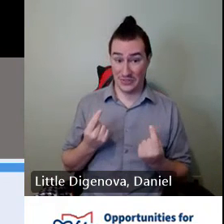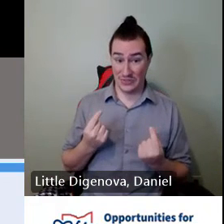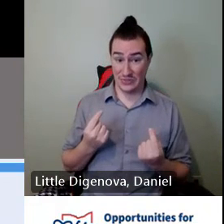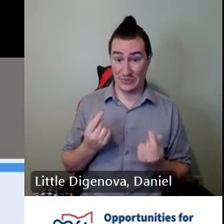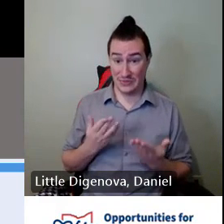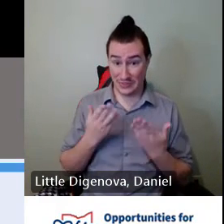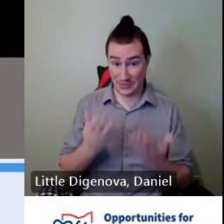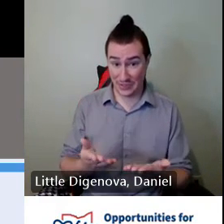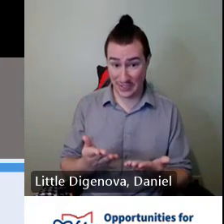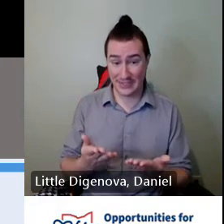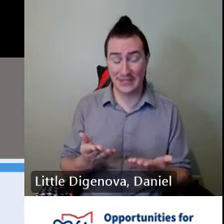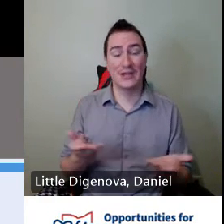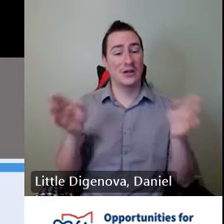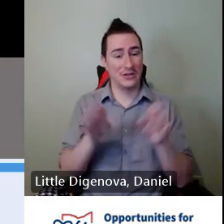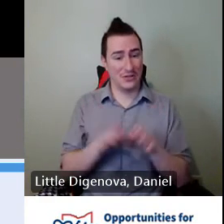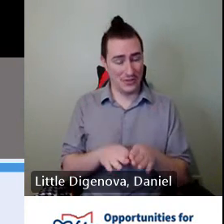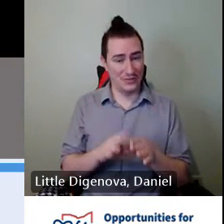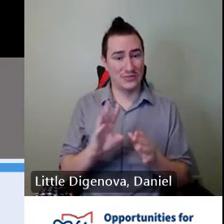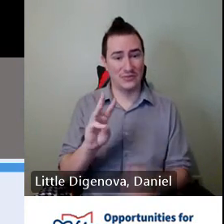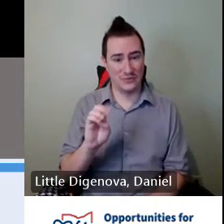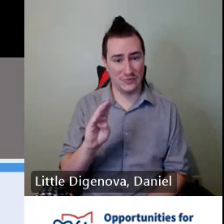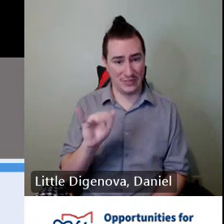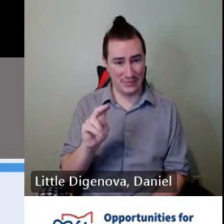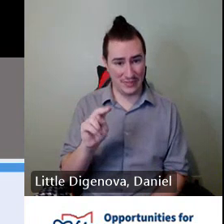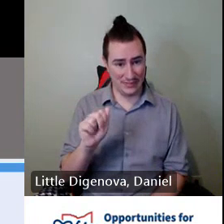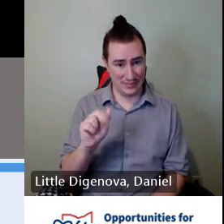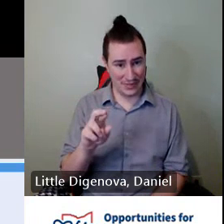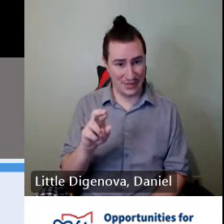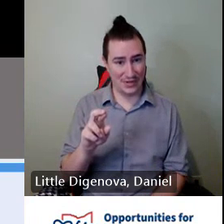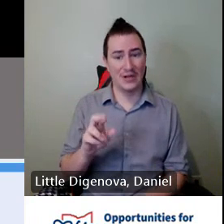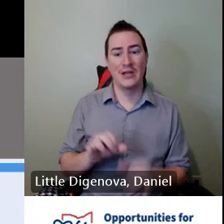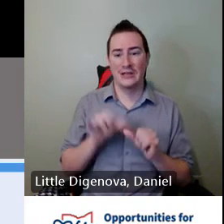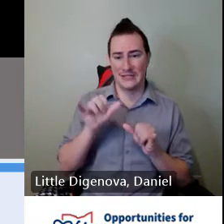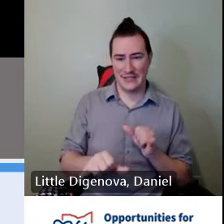webinar and then we stick around for a few minutes to answer the rest of the questions.